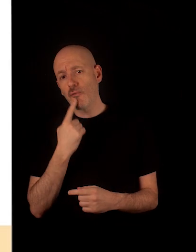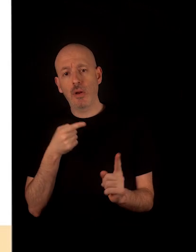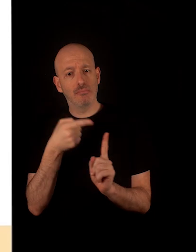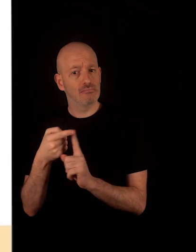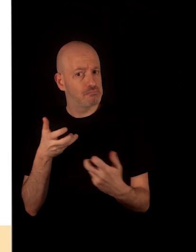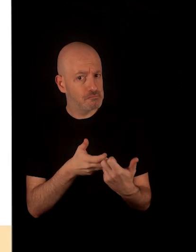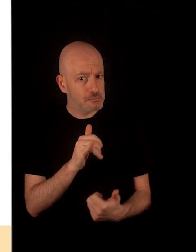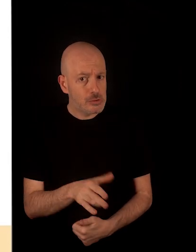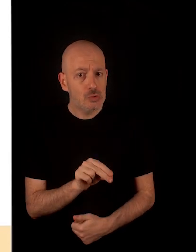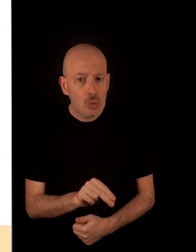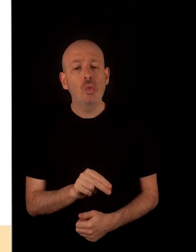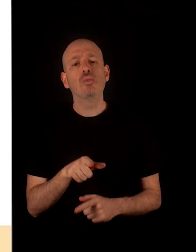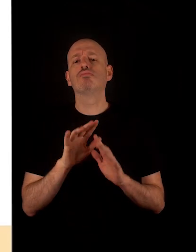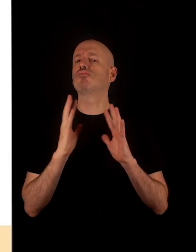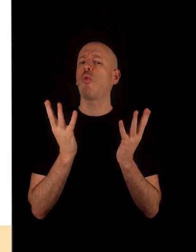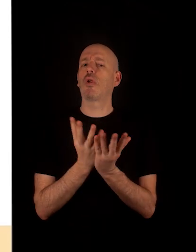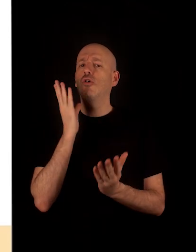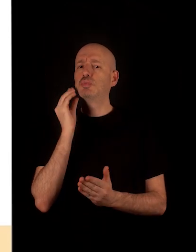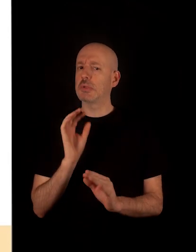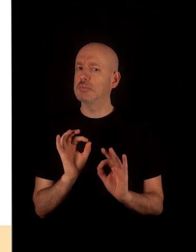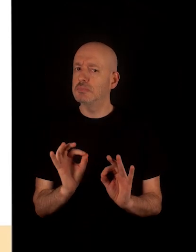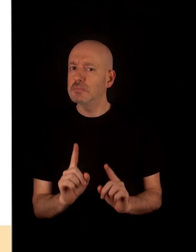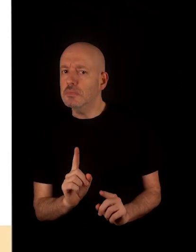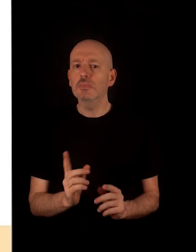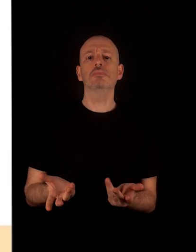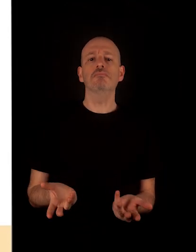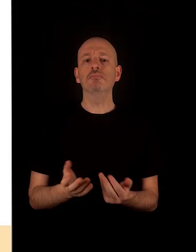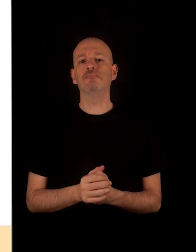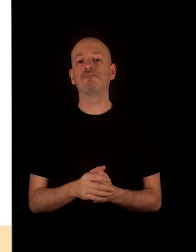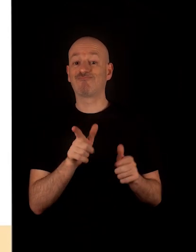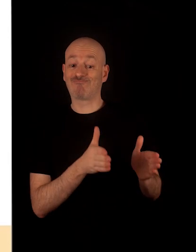and professional backgrounds. It can be a diverse group of artists,